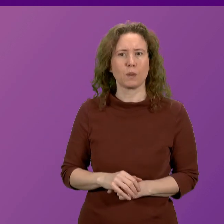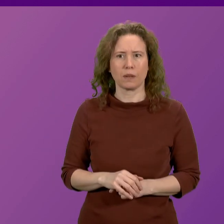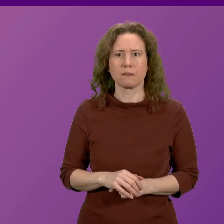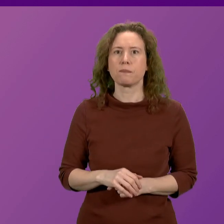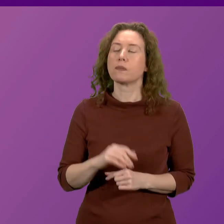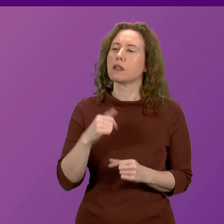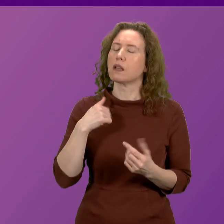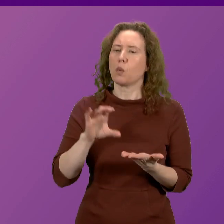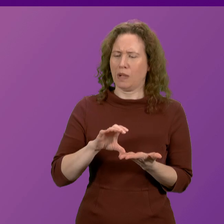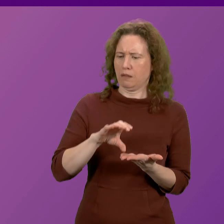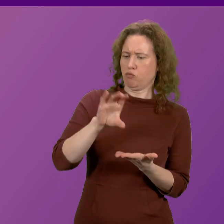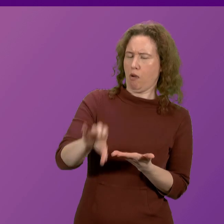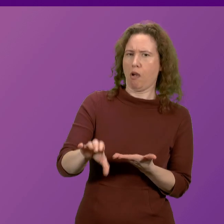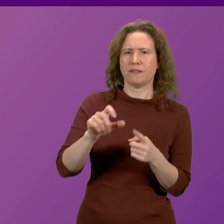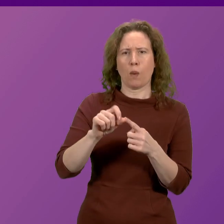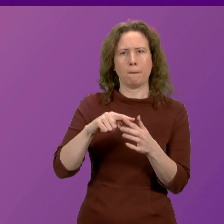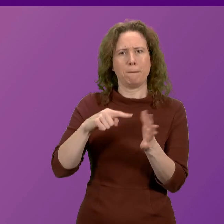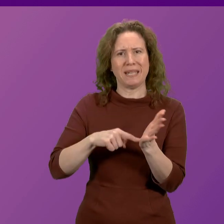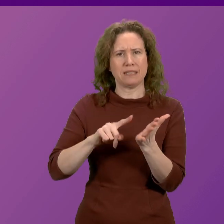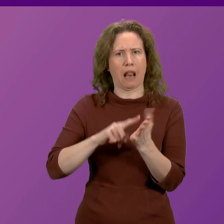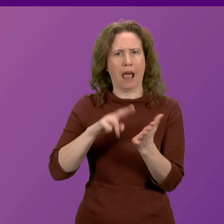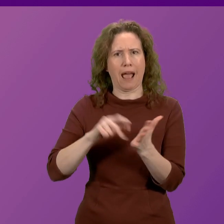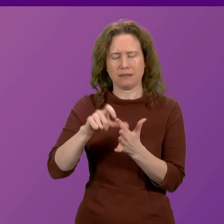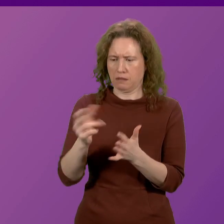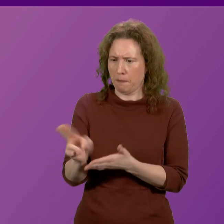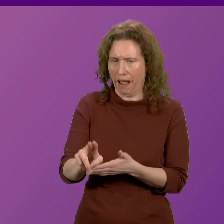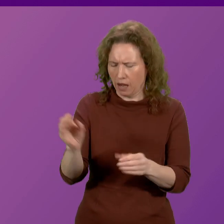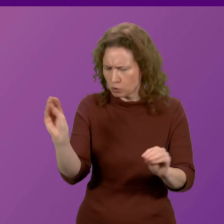We pay grants for peatland restoration but, at the same time, allow peatland to be ripped